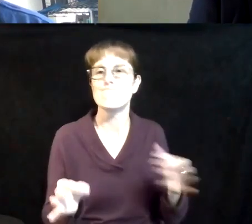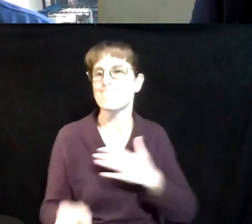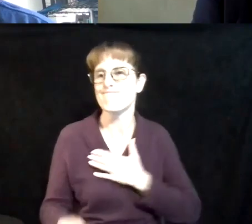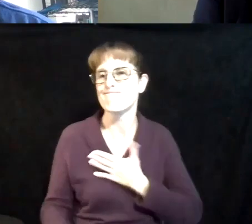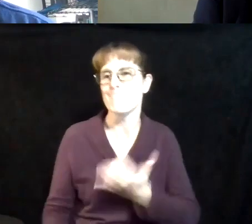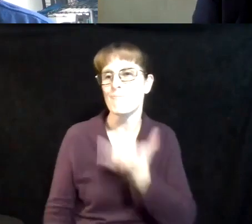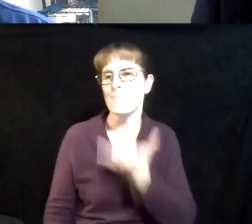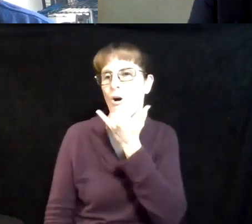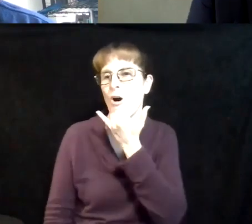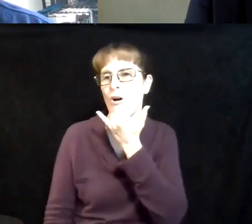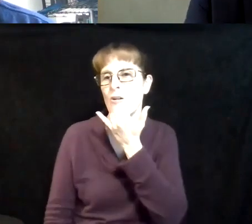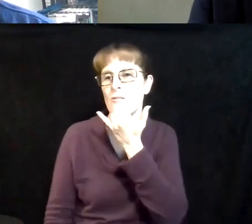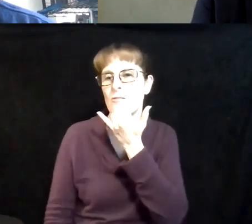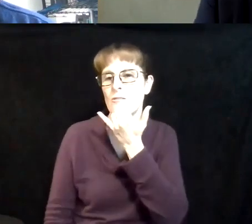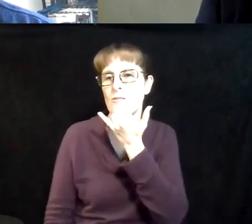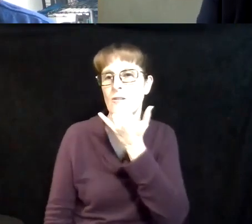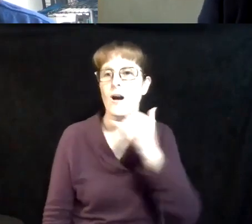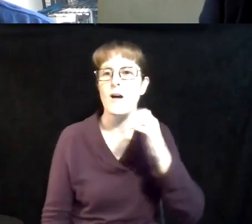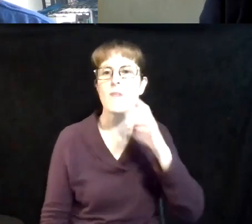Brian Iwata, who I write about in the book,